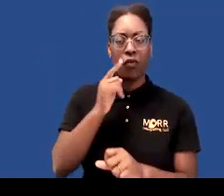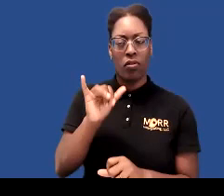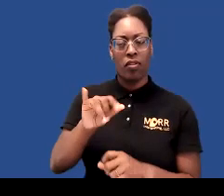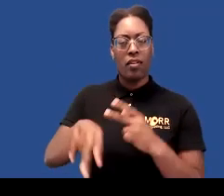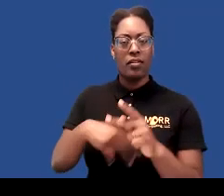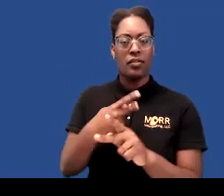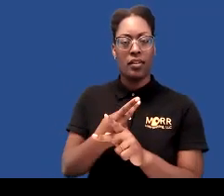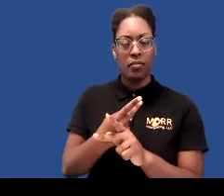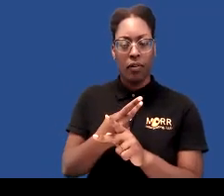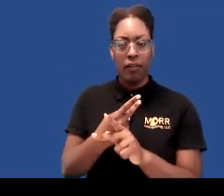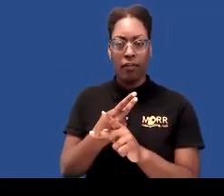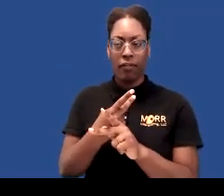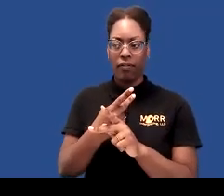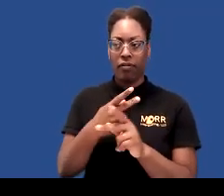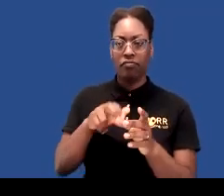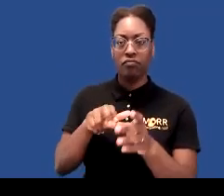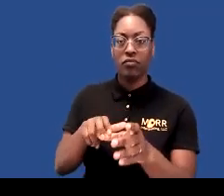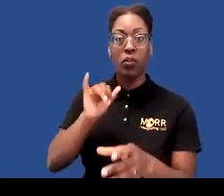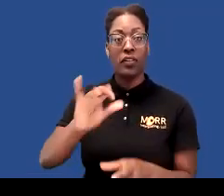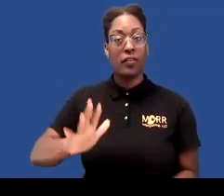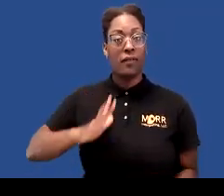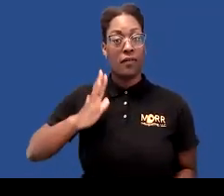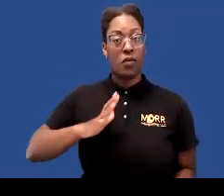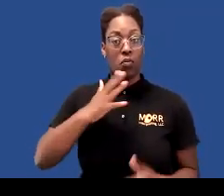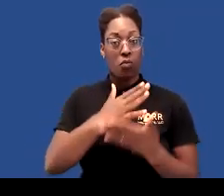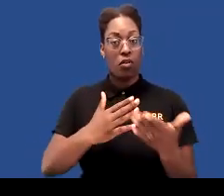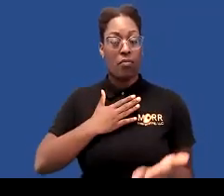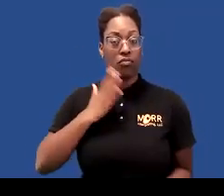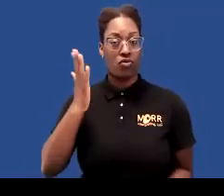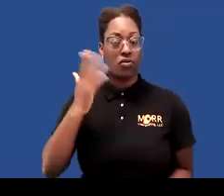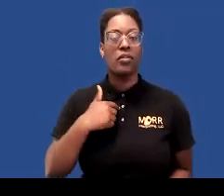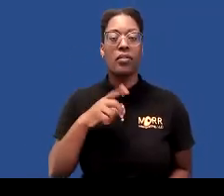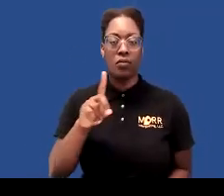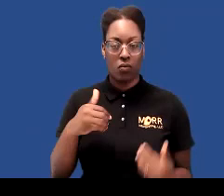That is the formal end of my presentation. I do have a couple of recommended texts.